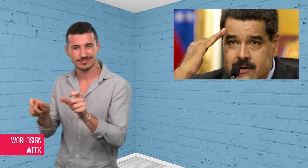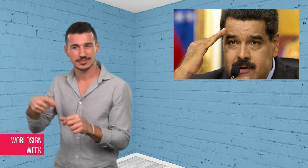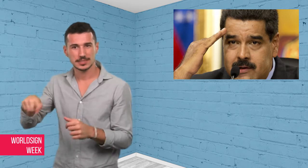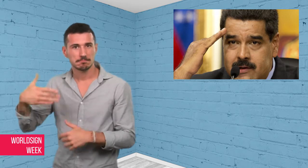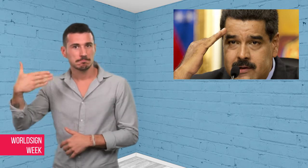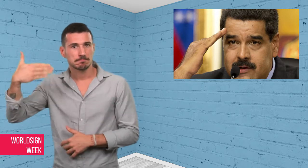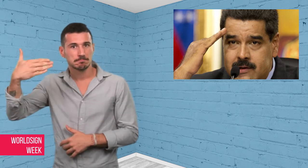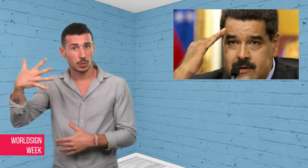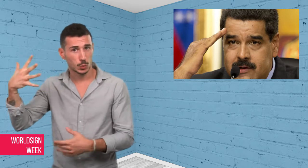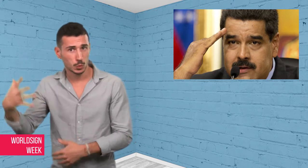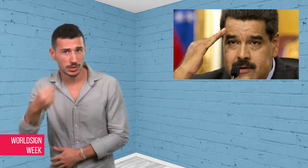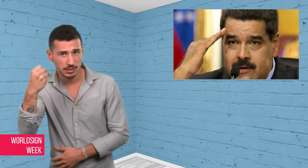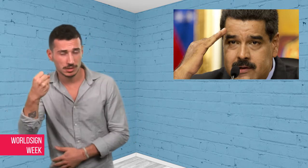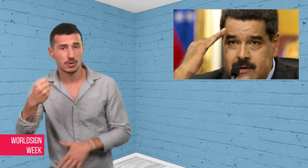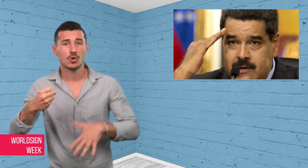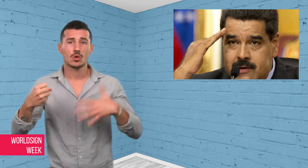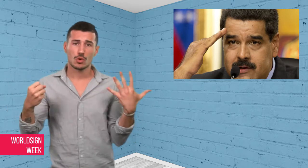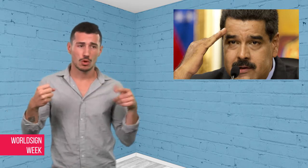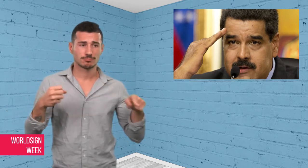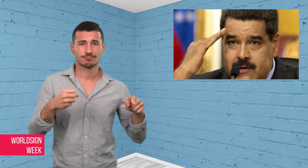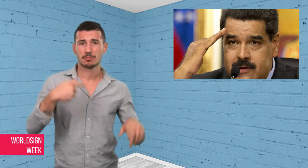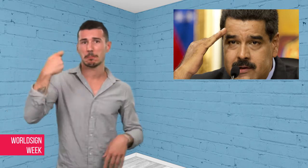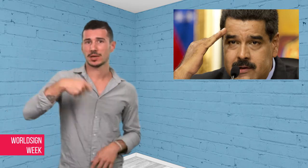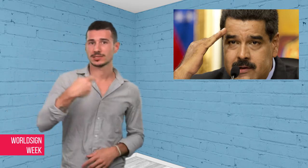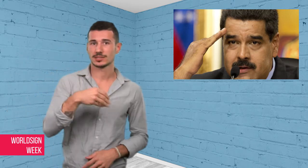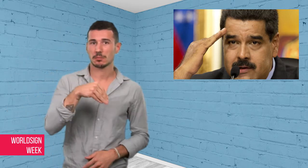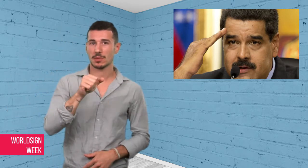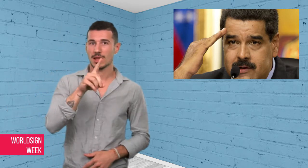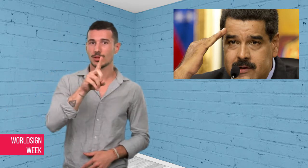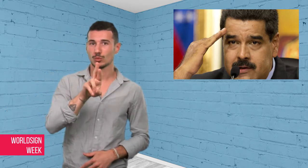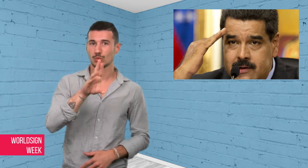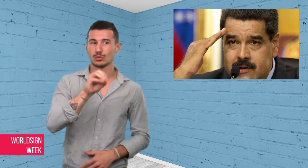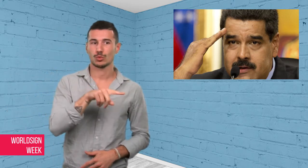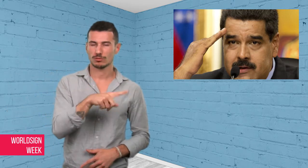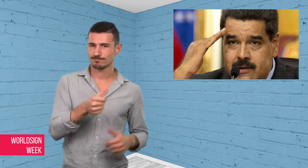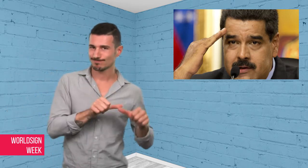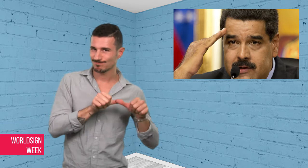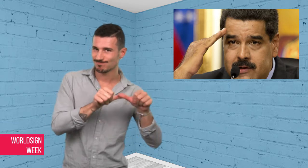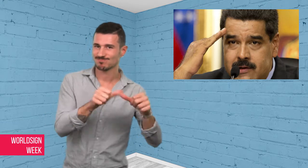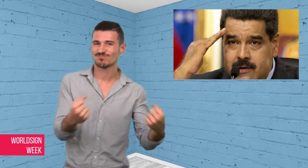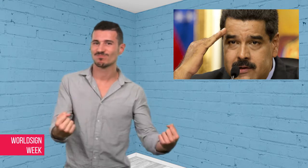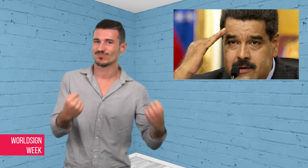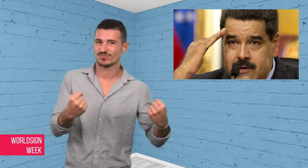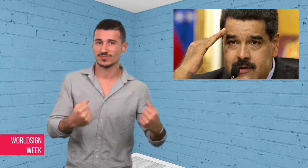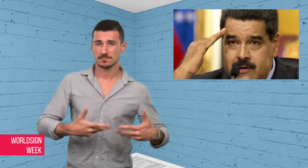Will the Venezuelans triumph or will Maduro hold